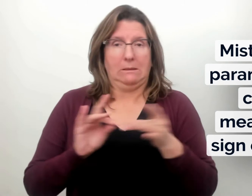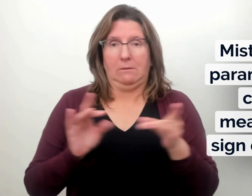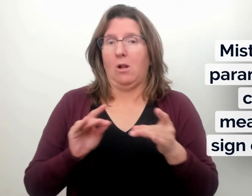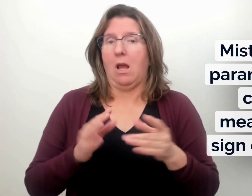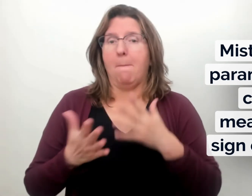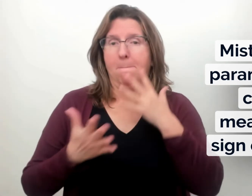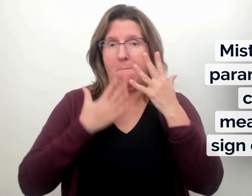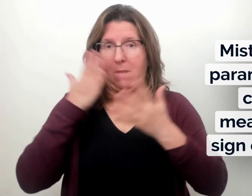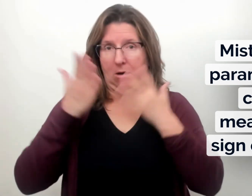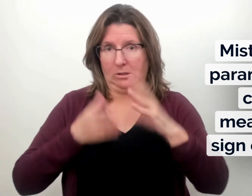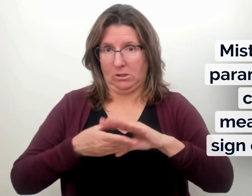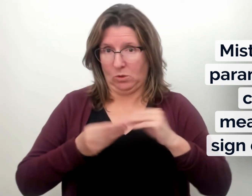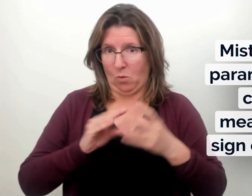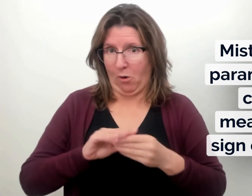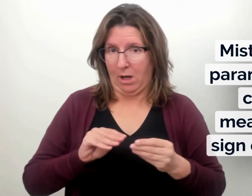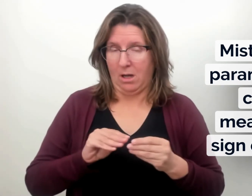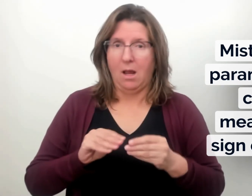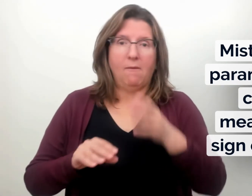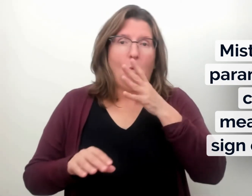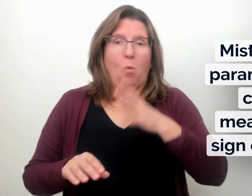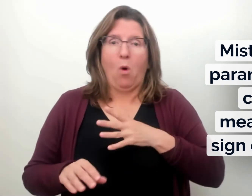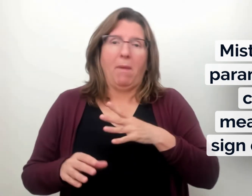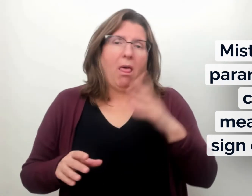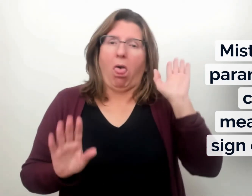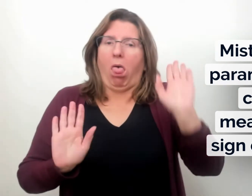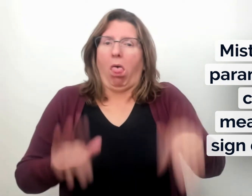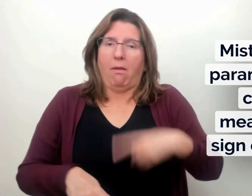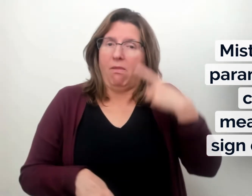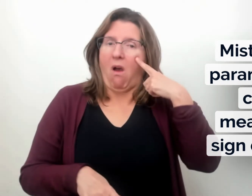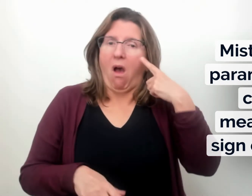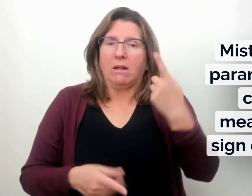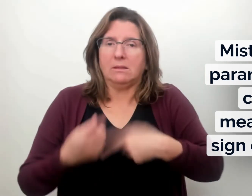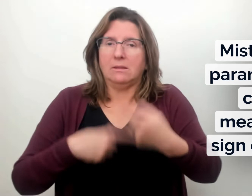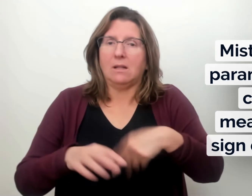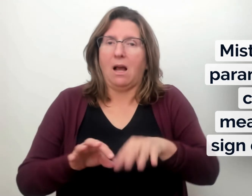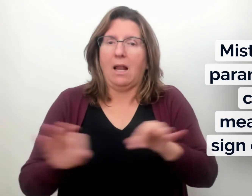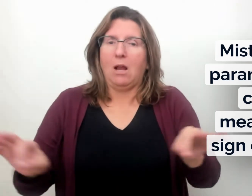I have a very {chuckling} embarrassing story to tell.